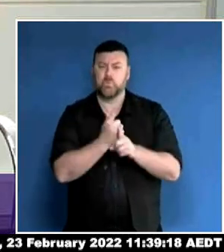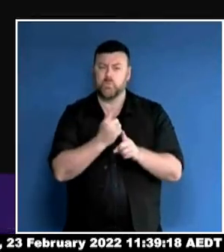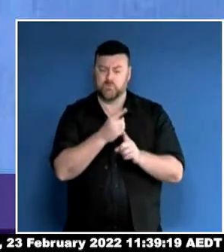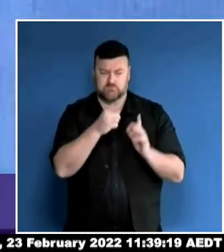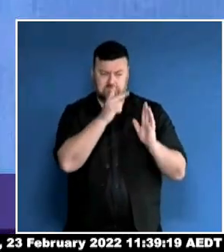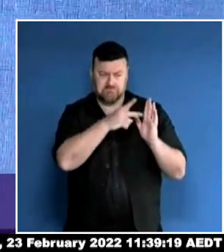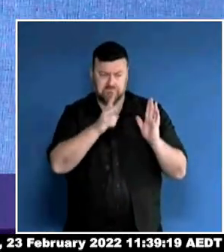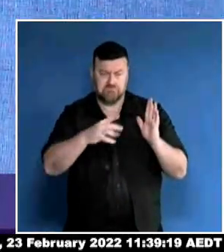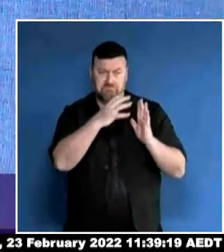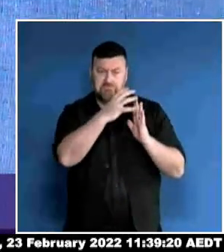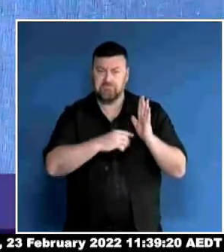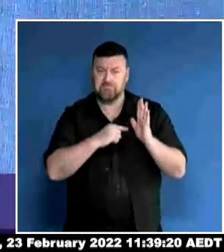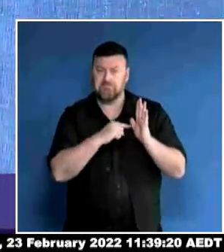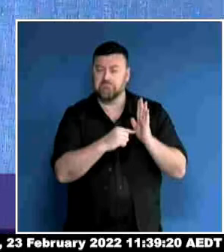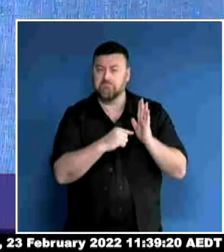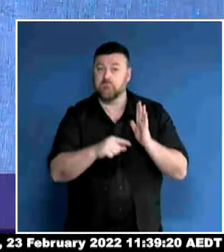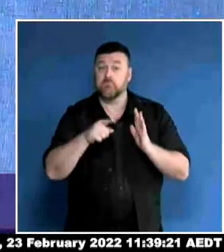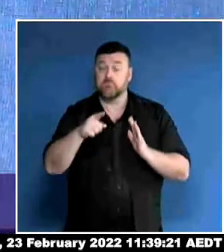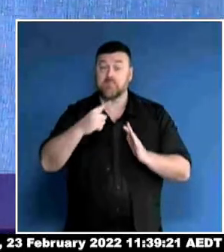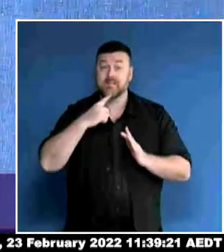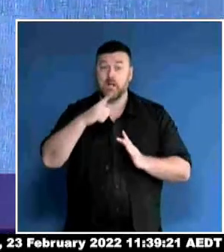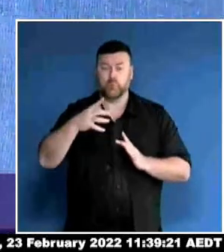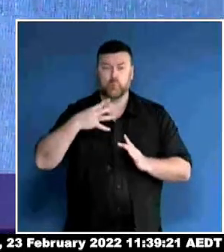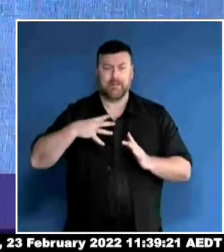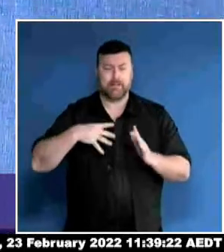for DES providers to have a person-centred approach.